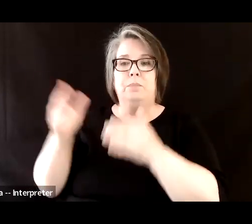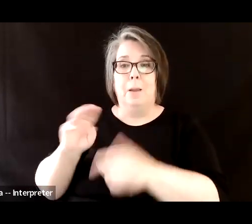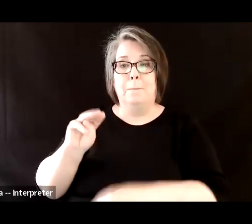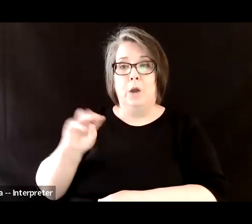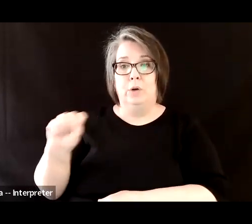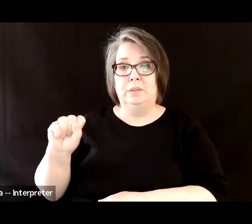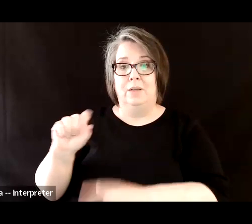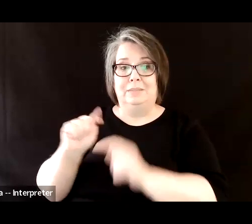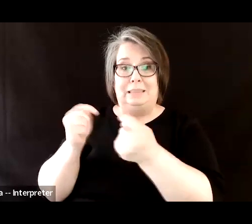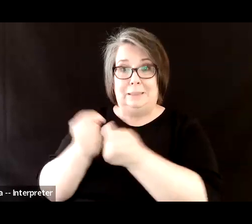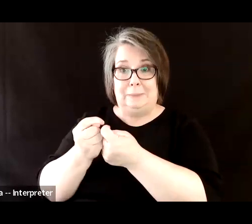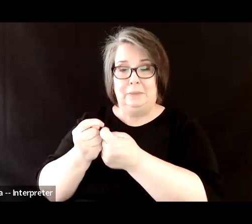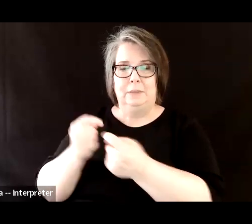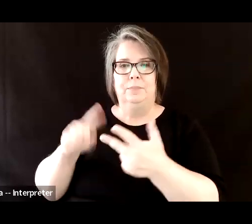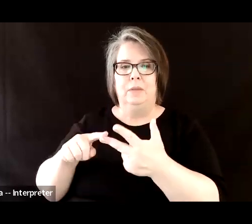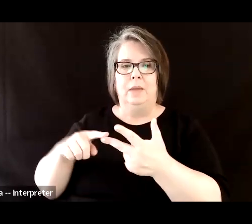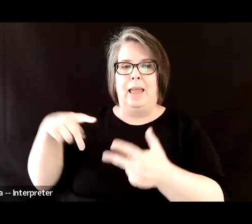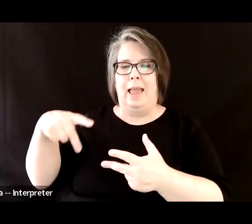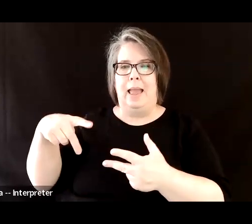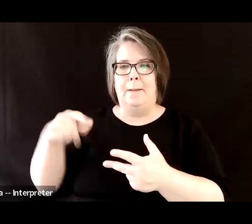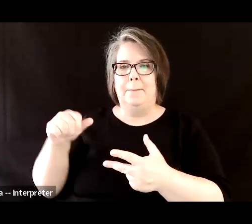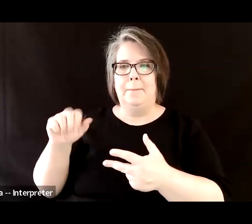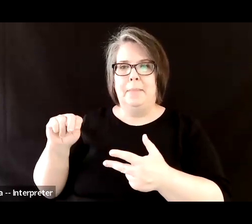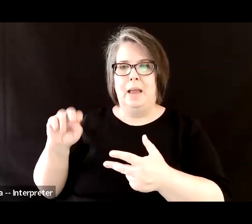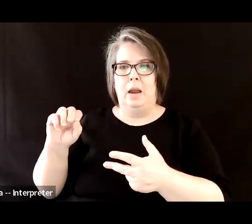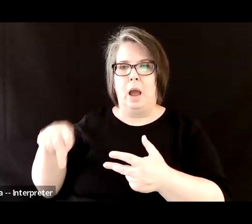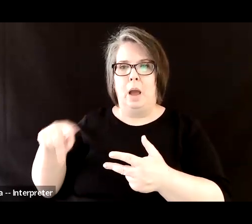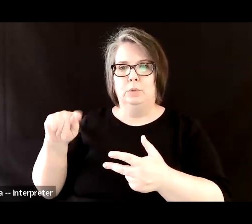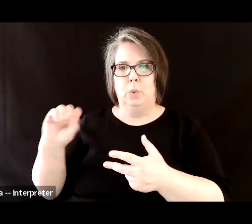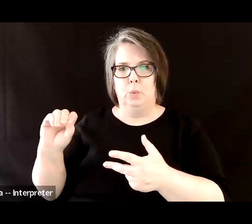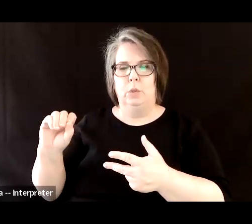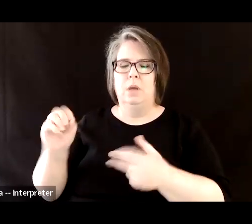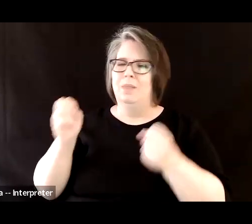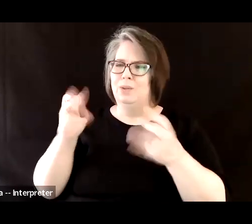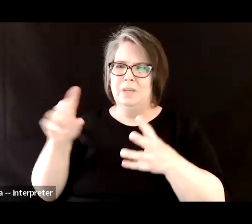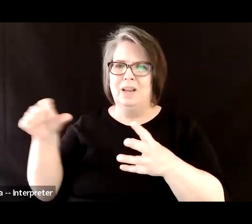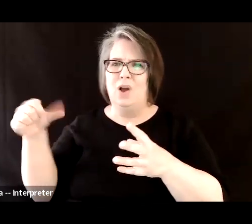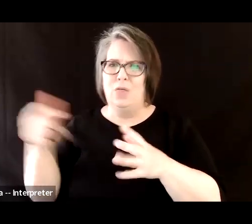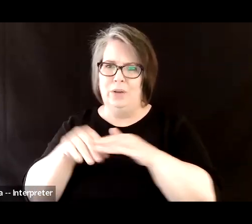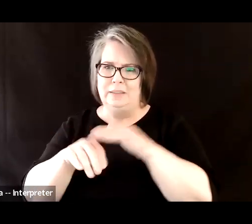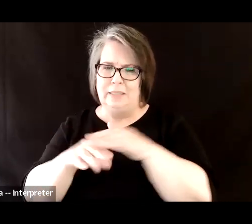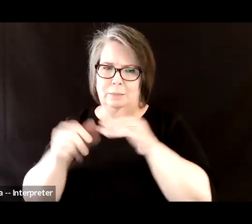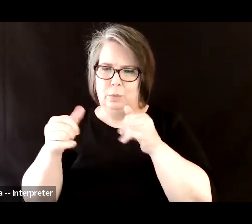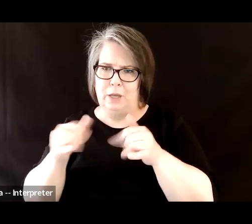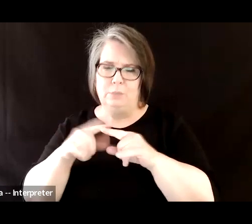is an accessible player. And Panopto. There's a lot of accessible players but those are the ones